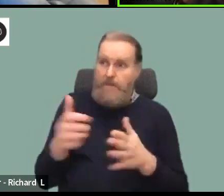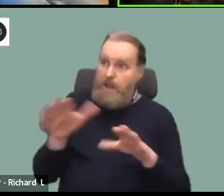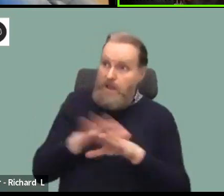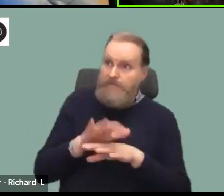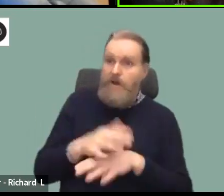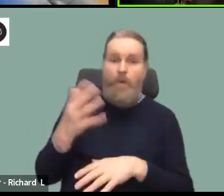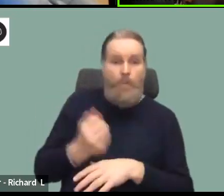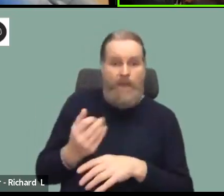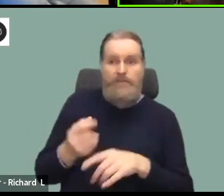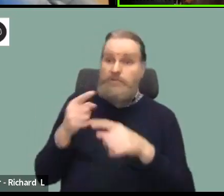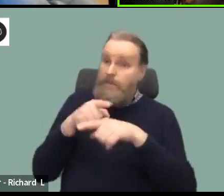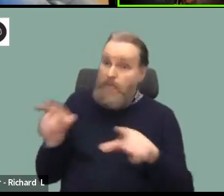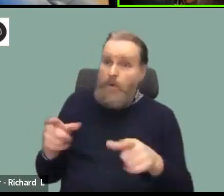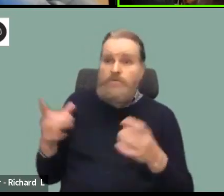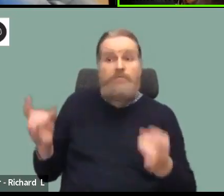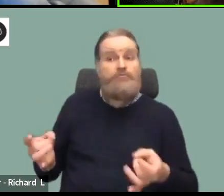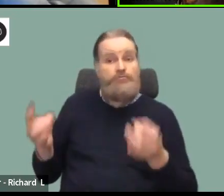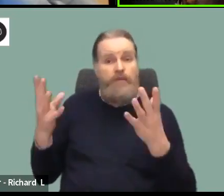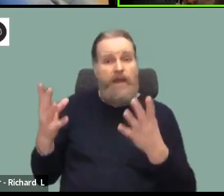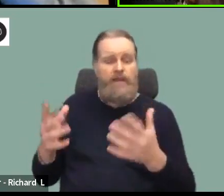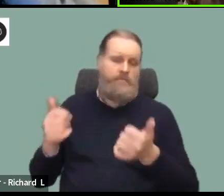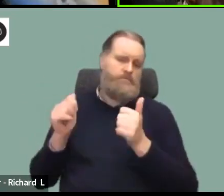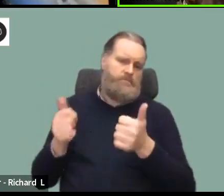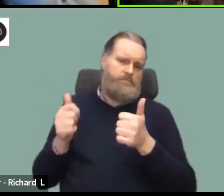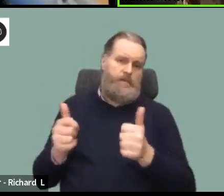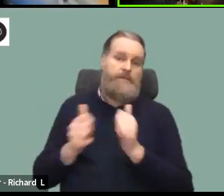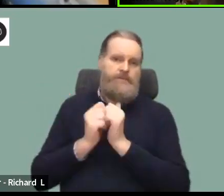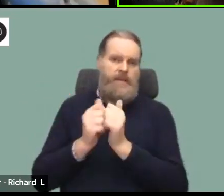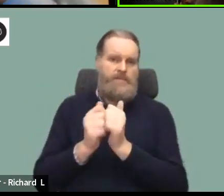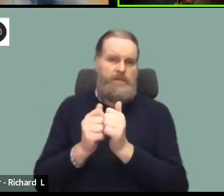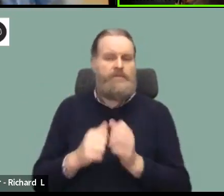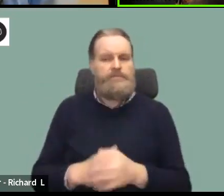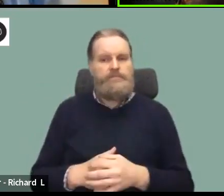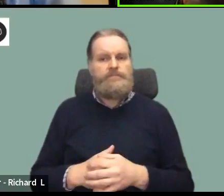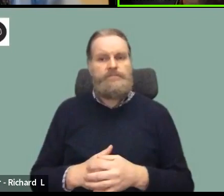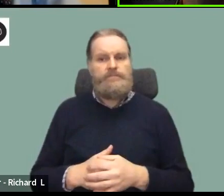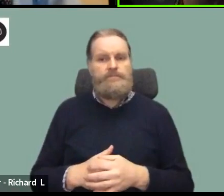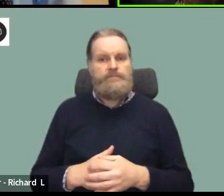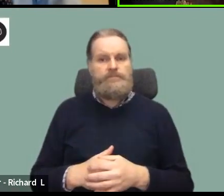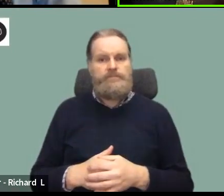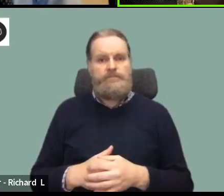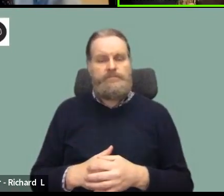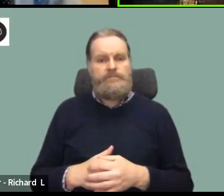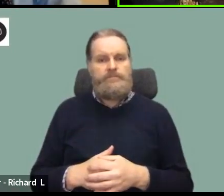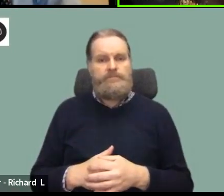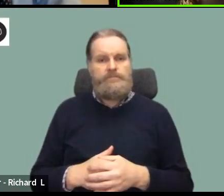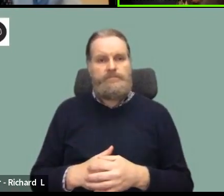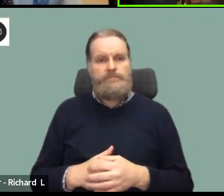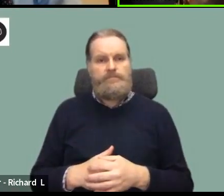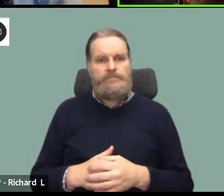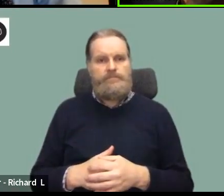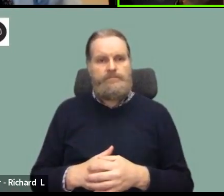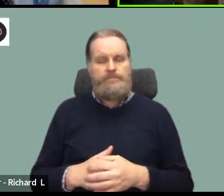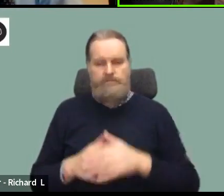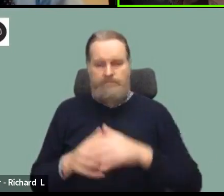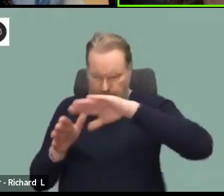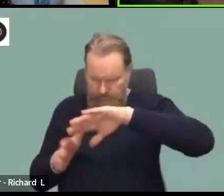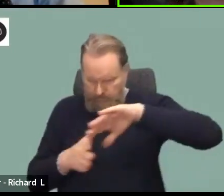would support them recognize and it's a lot less than people would lose. lose from a days all out from a days, all our action over the from a day's all our action. Over the course of those four